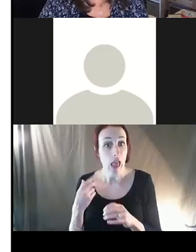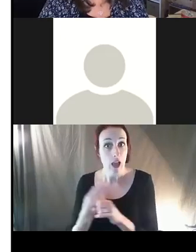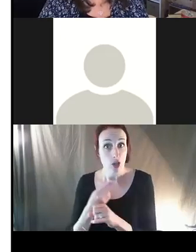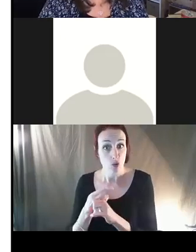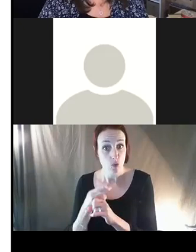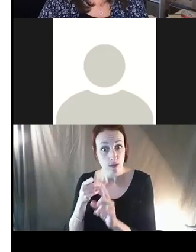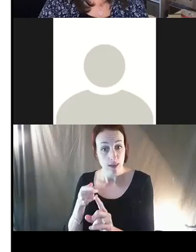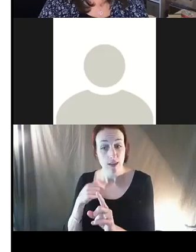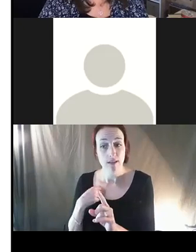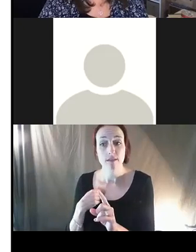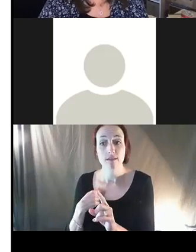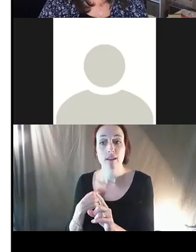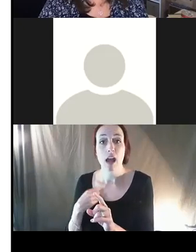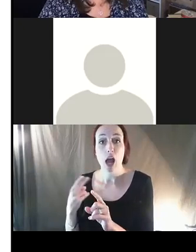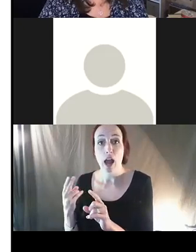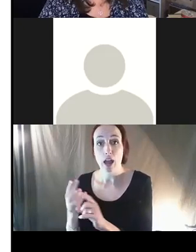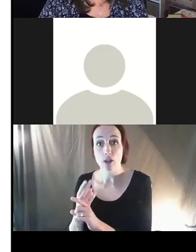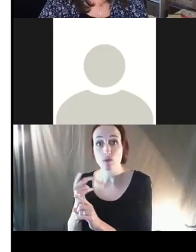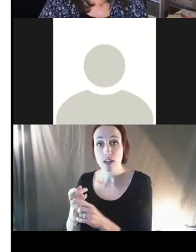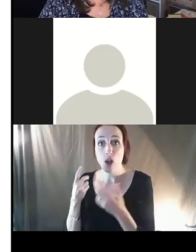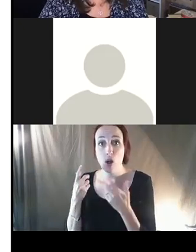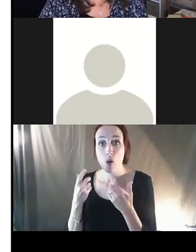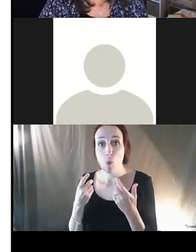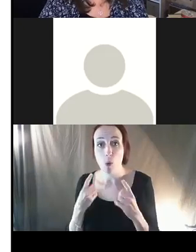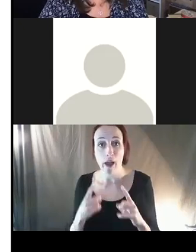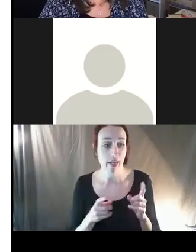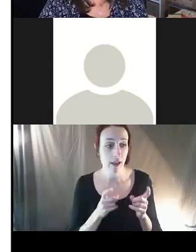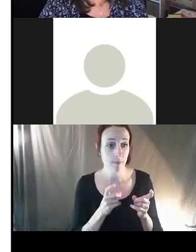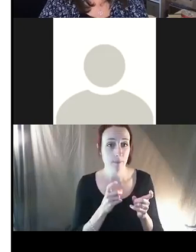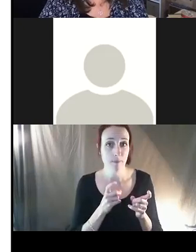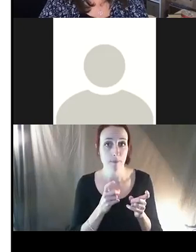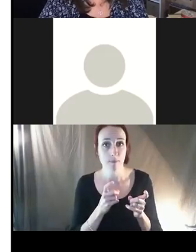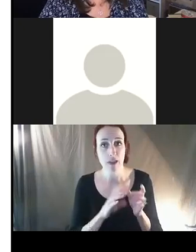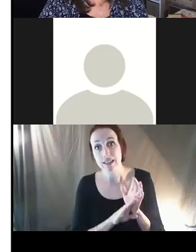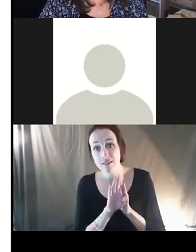editing to get instant feedback or while I am crafting my message.